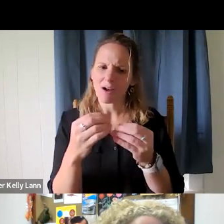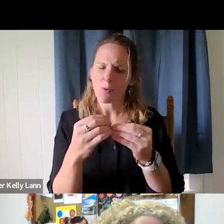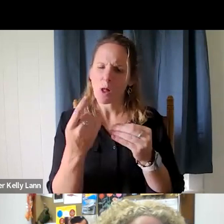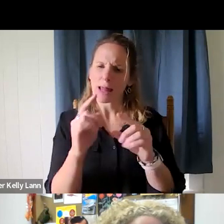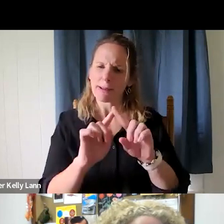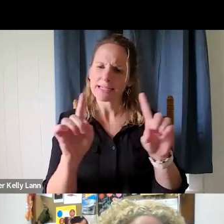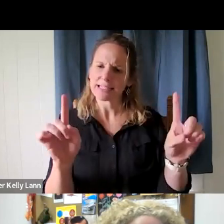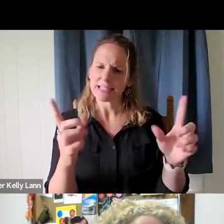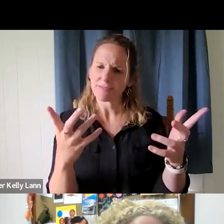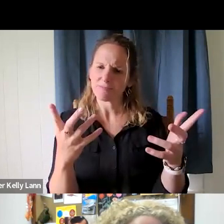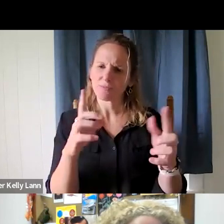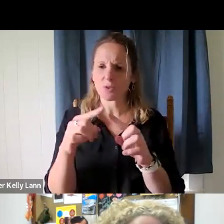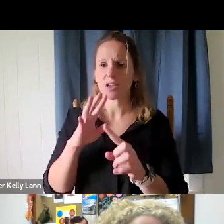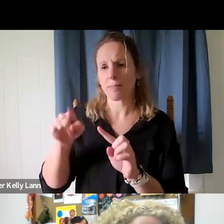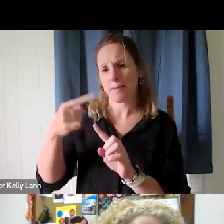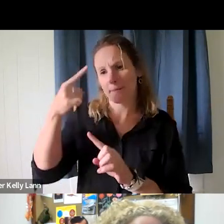when you're talking about mental health, right?